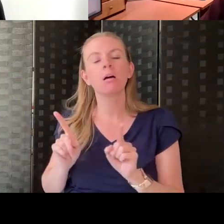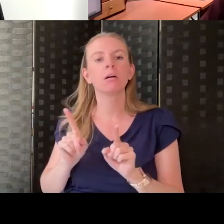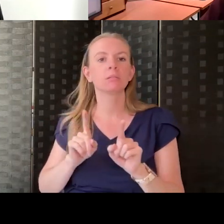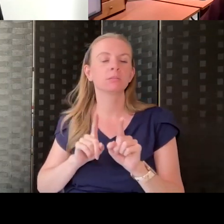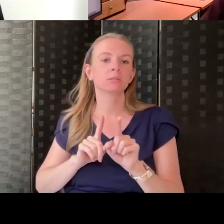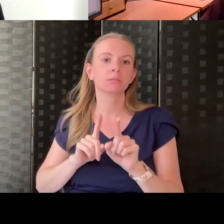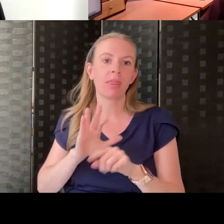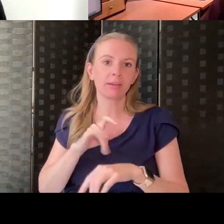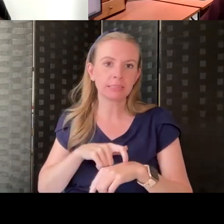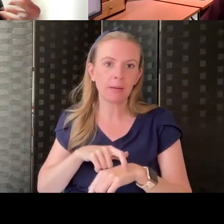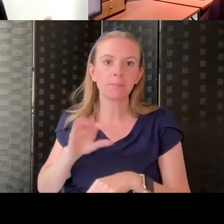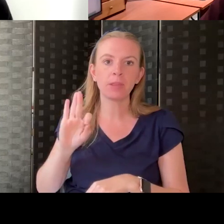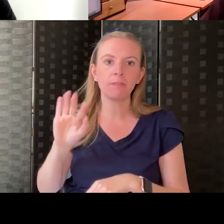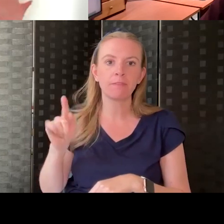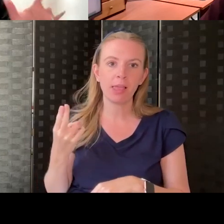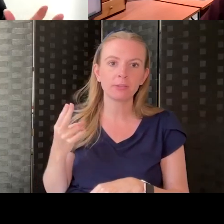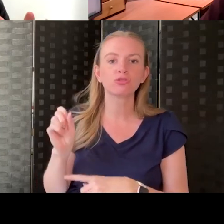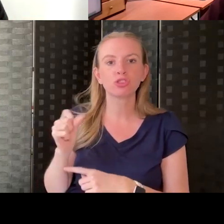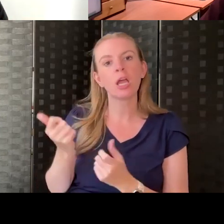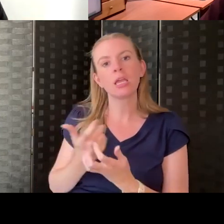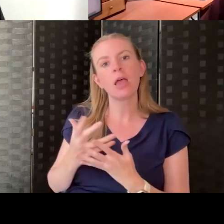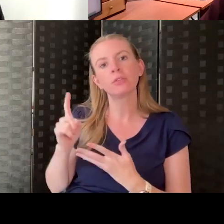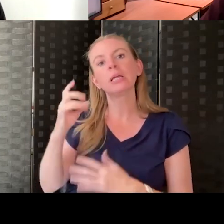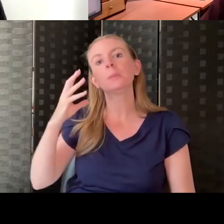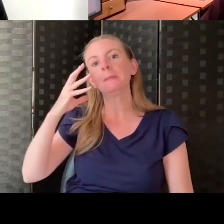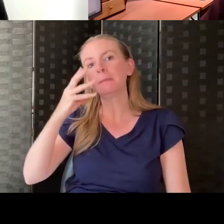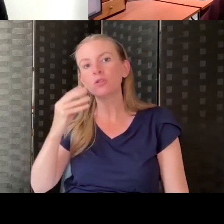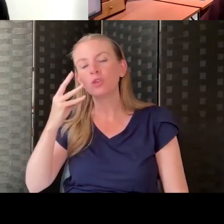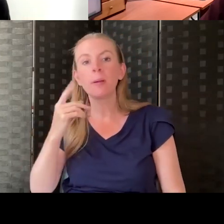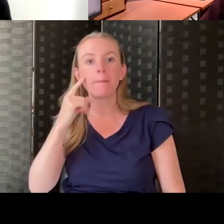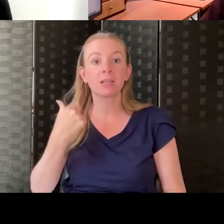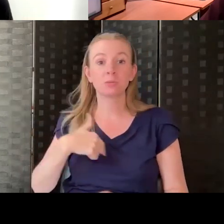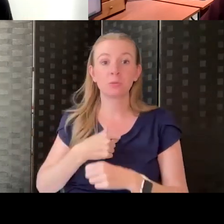with flash where everything had to be beautiful because when we were building flash experiences